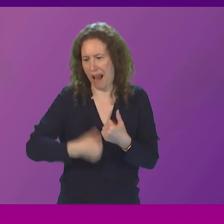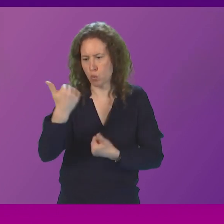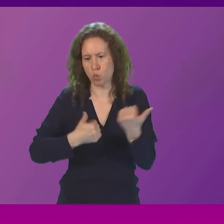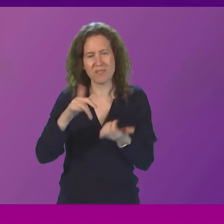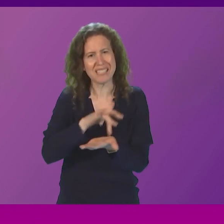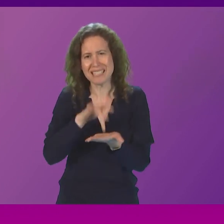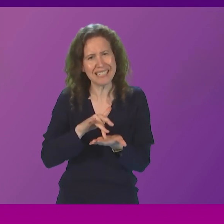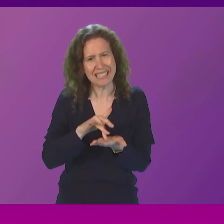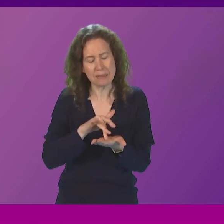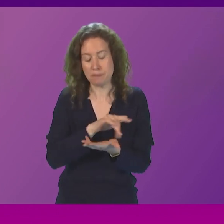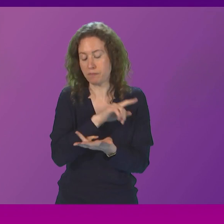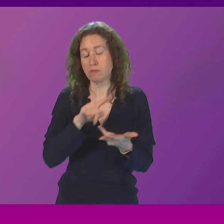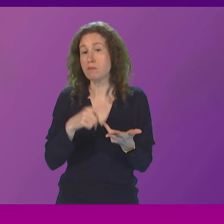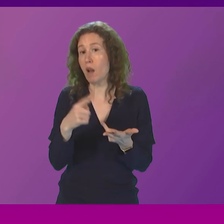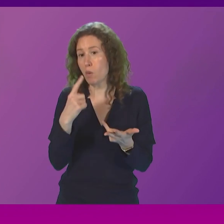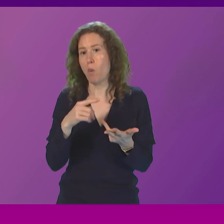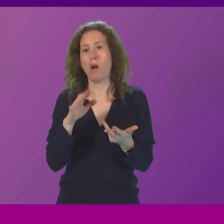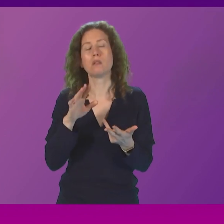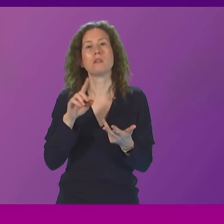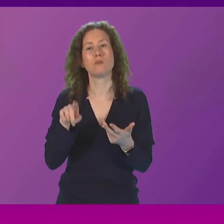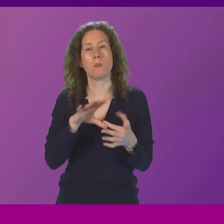This morning, Donald MacLeod of the Night Time Industries Association, said: